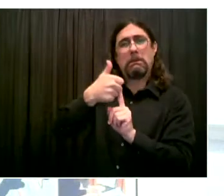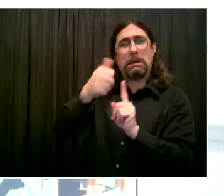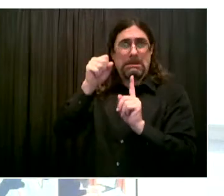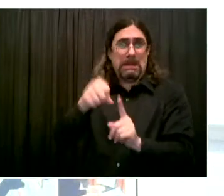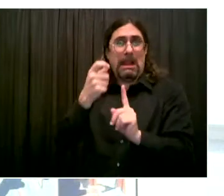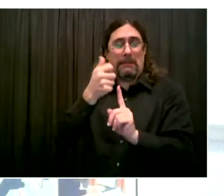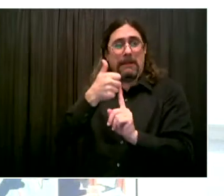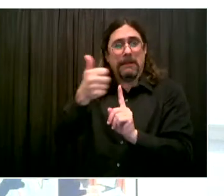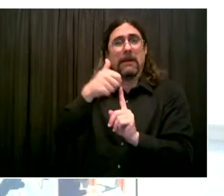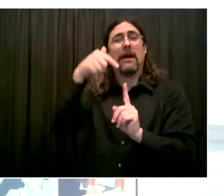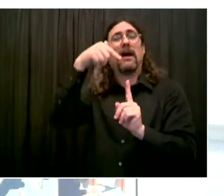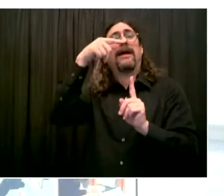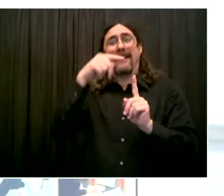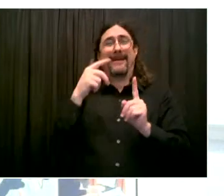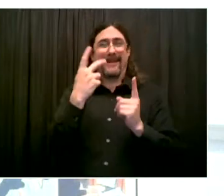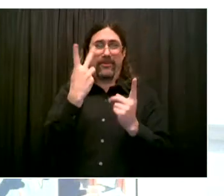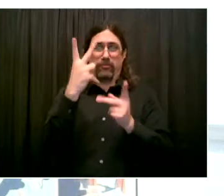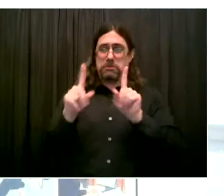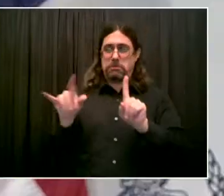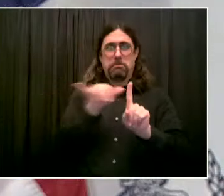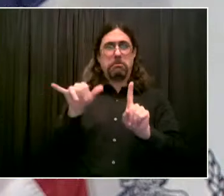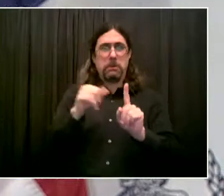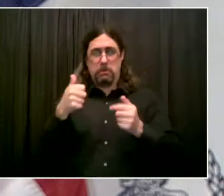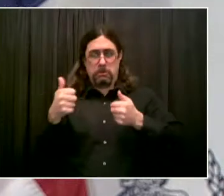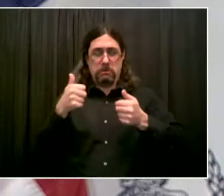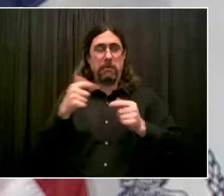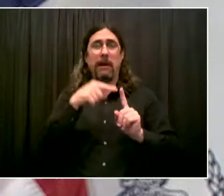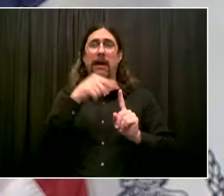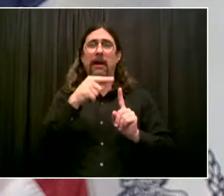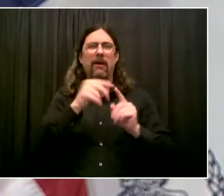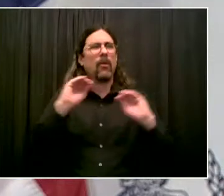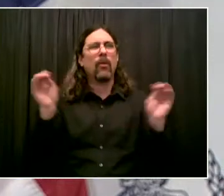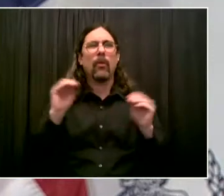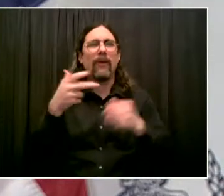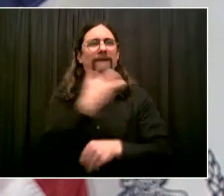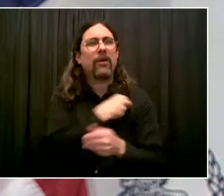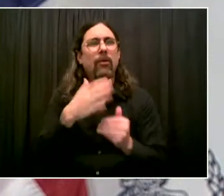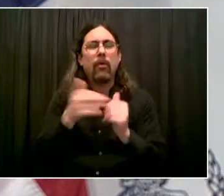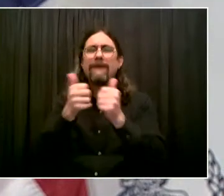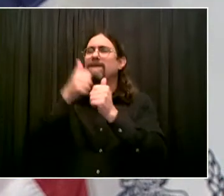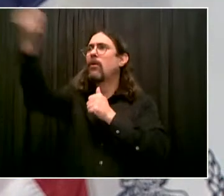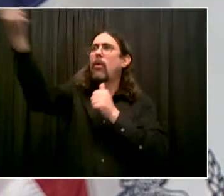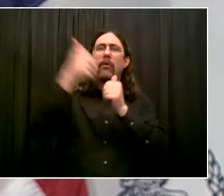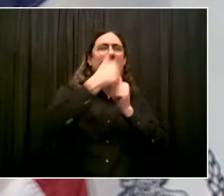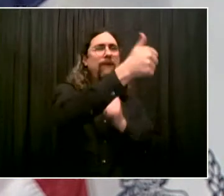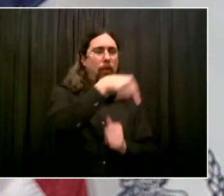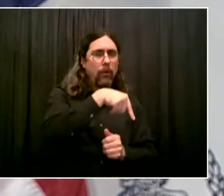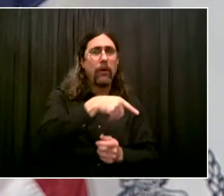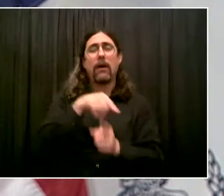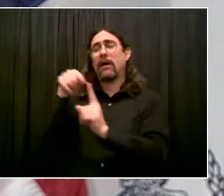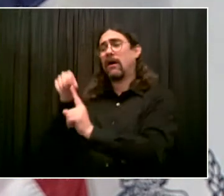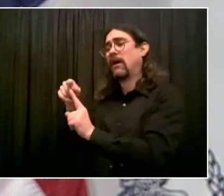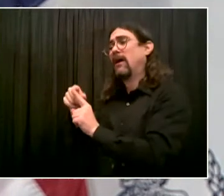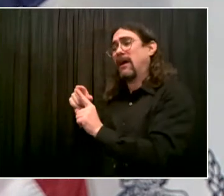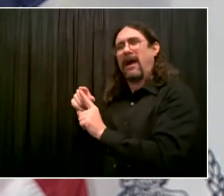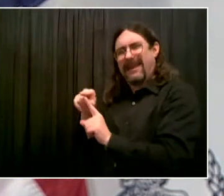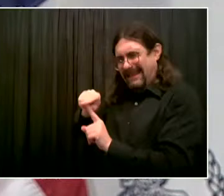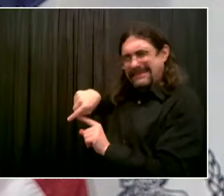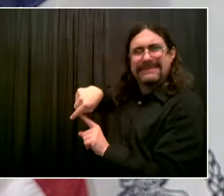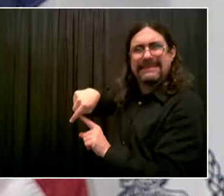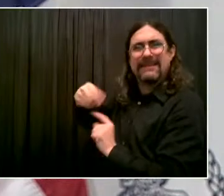VACCINATION SITE.